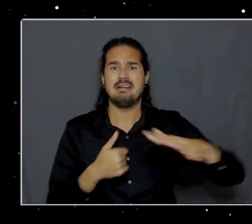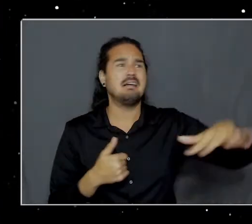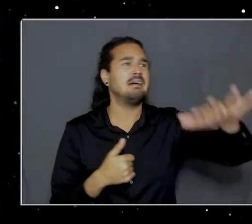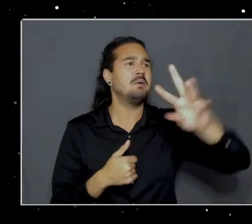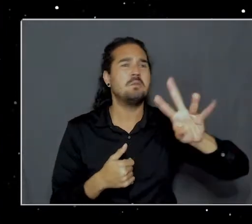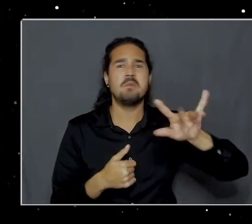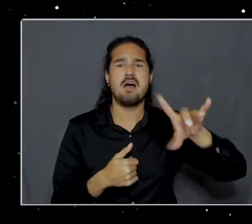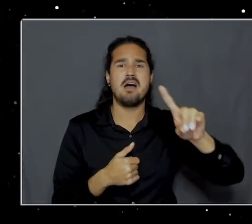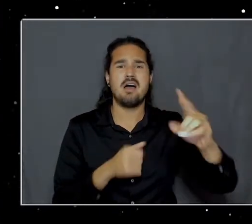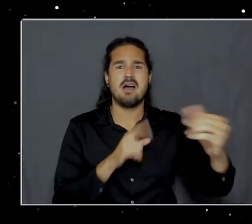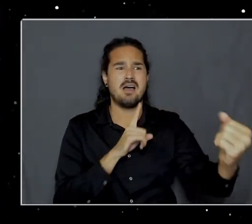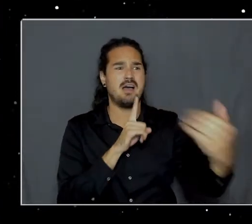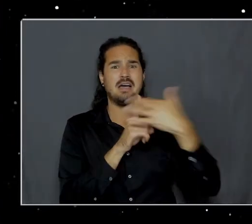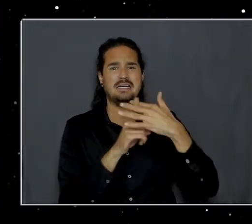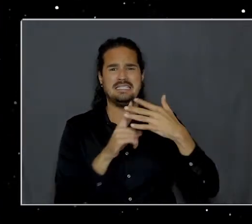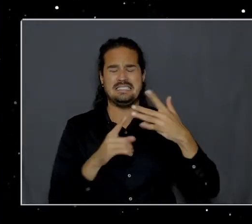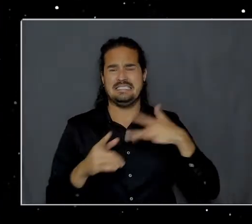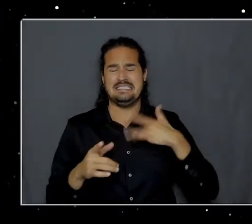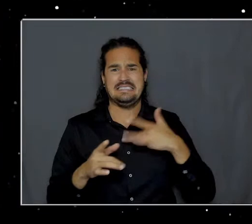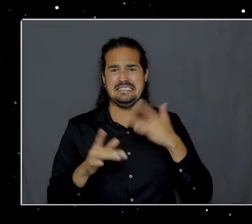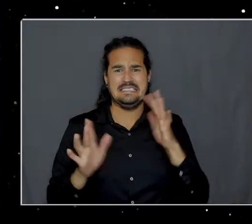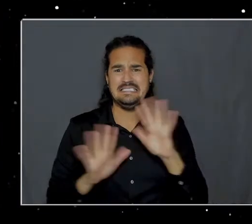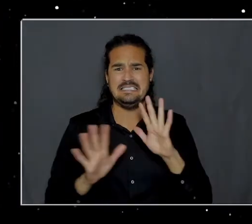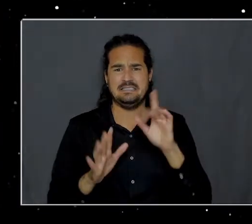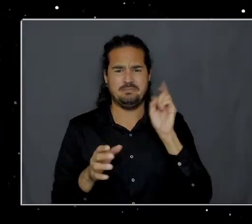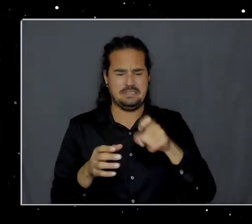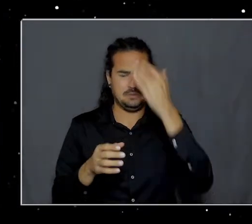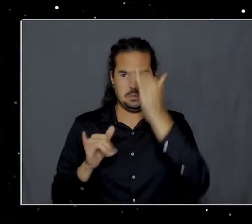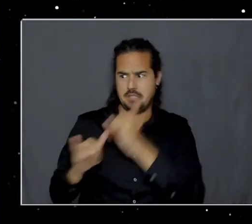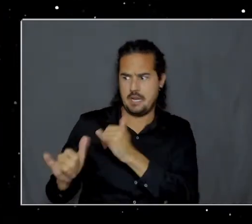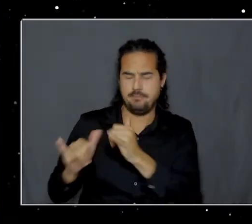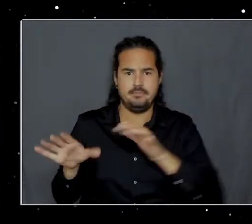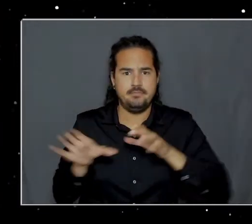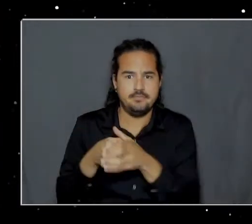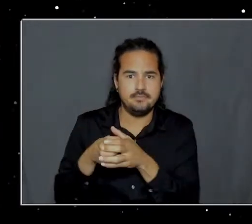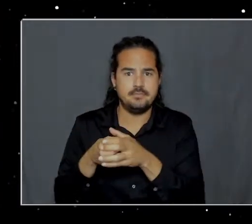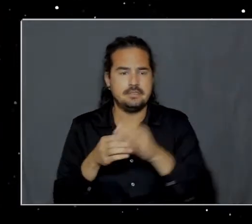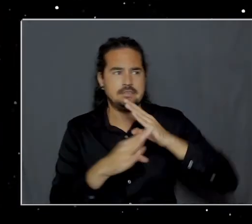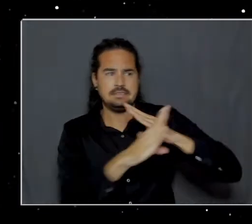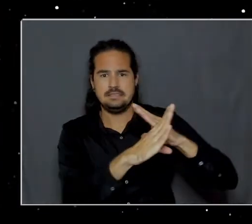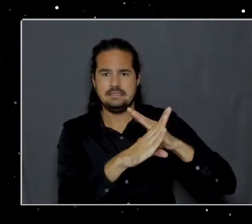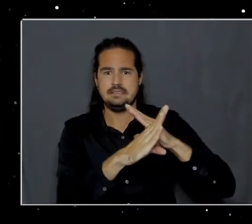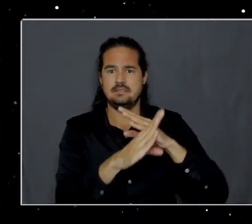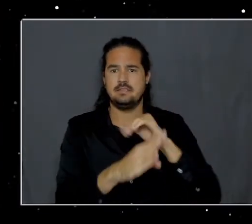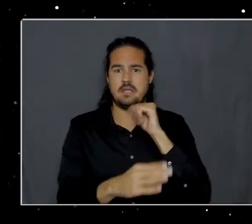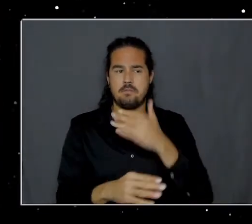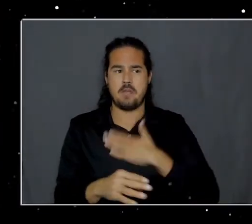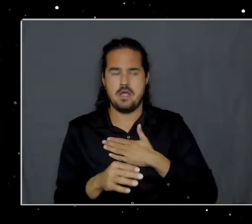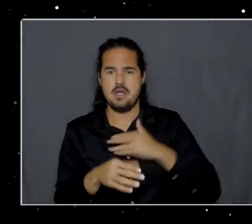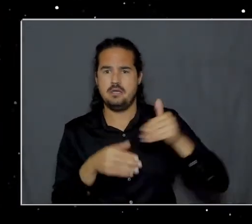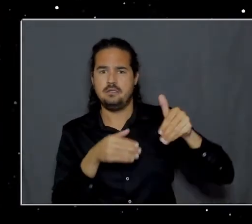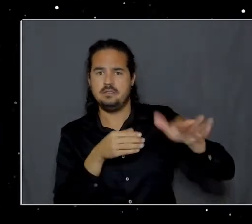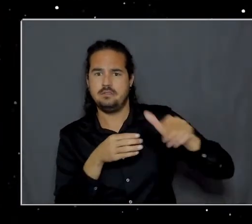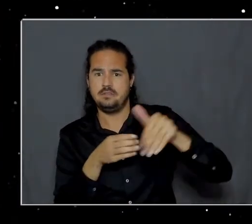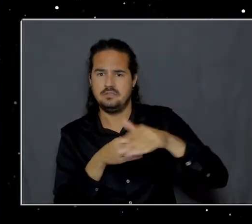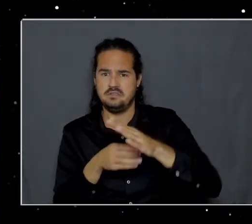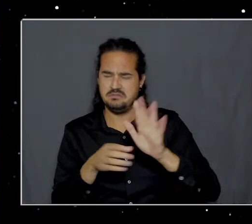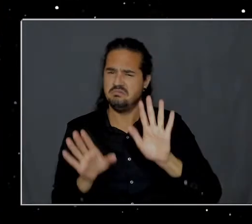EXTREME, WE NEEDED TO KNOW WHO